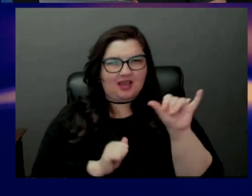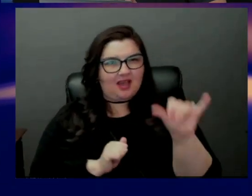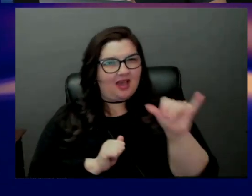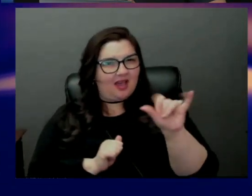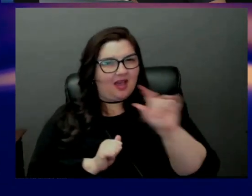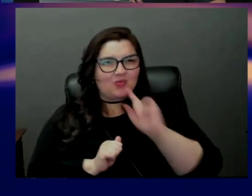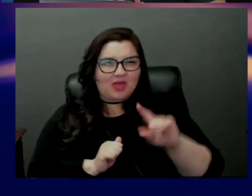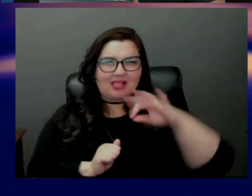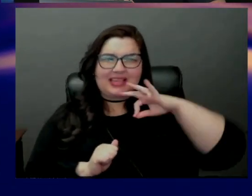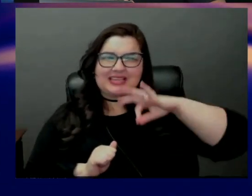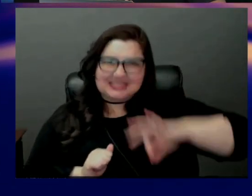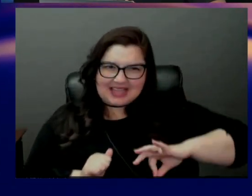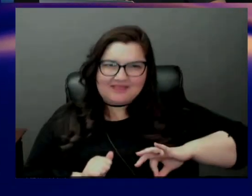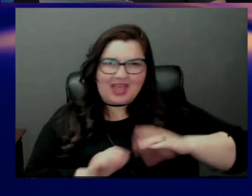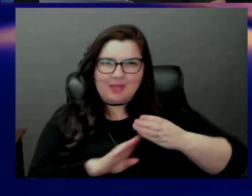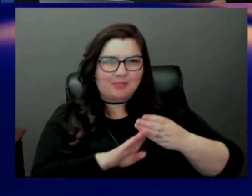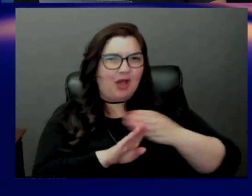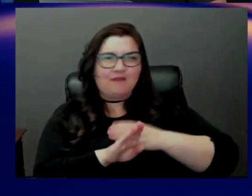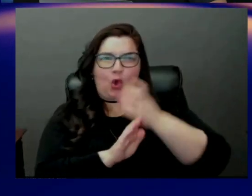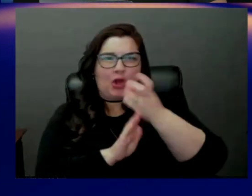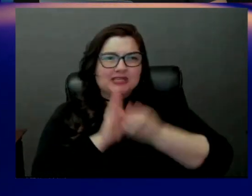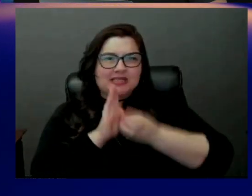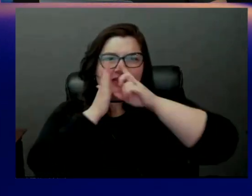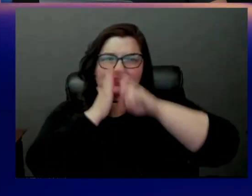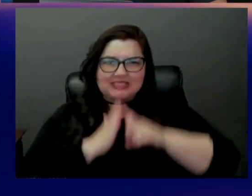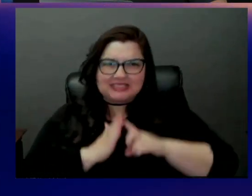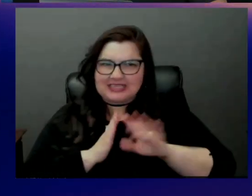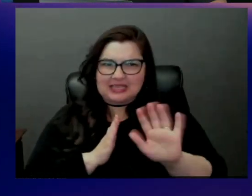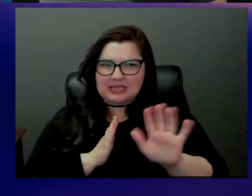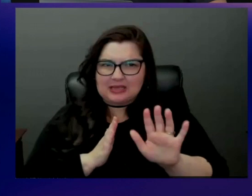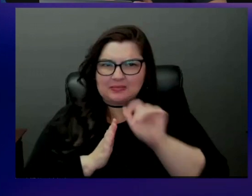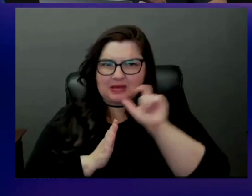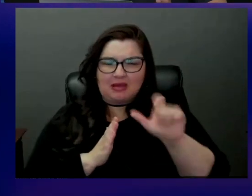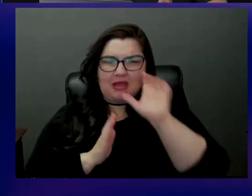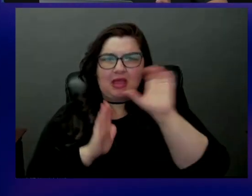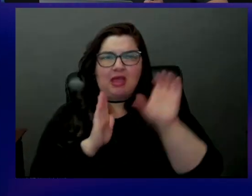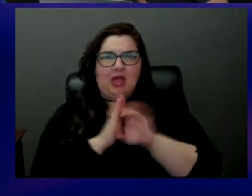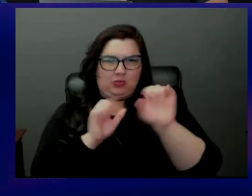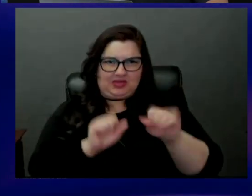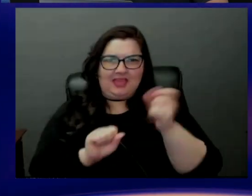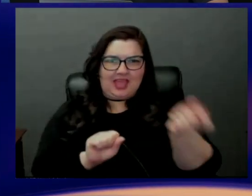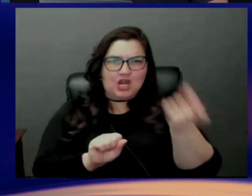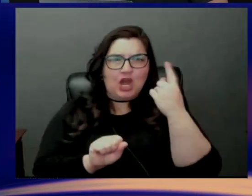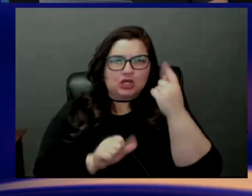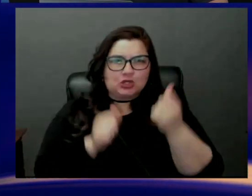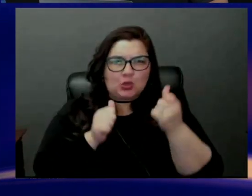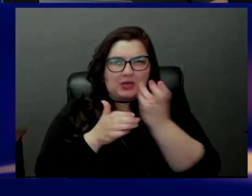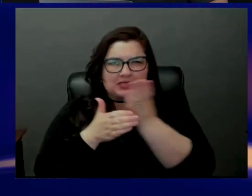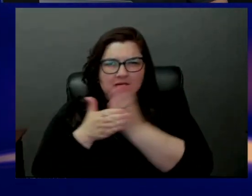So before even diving deep with this graph, we can understand which component is having the trouble or any problem